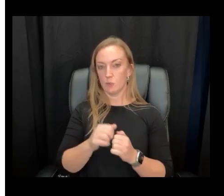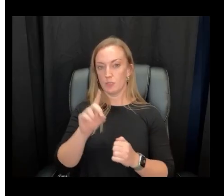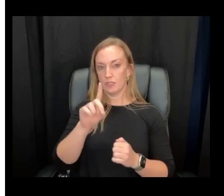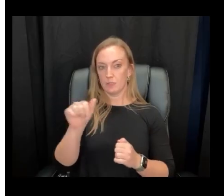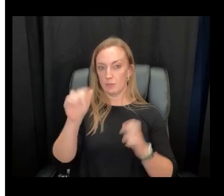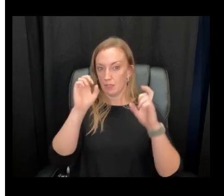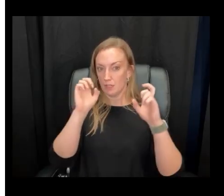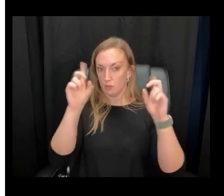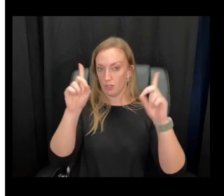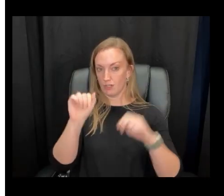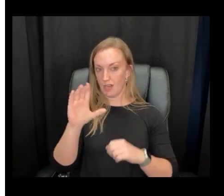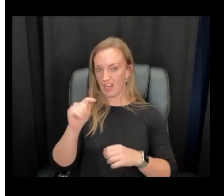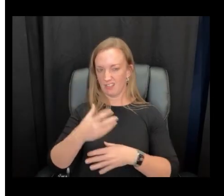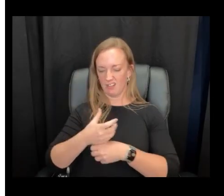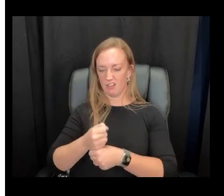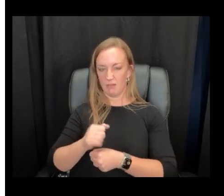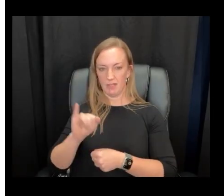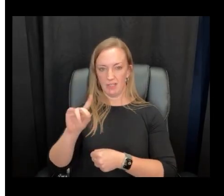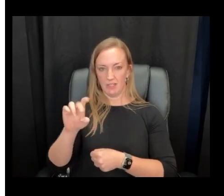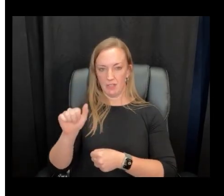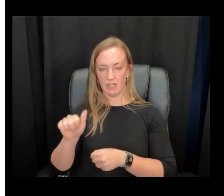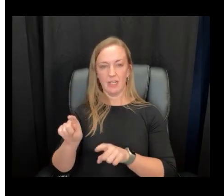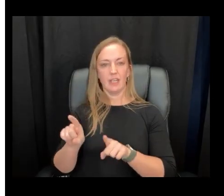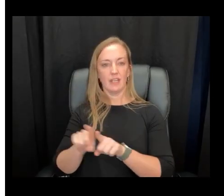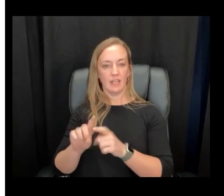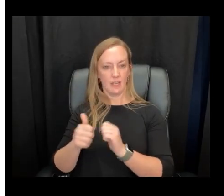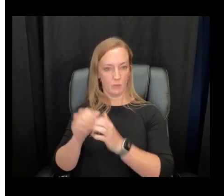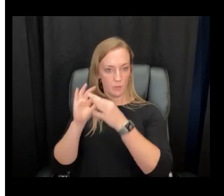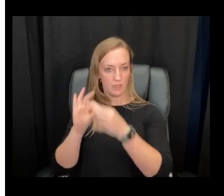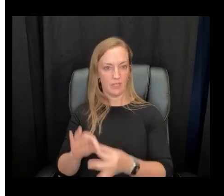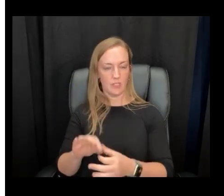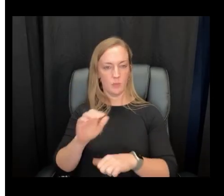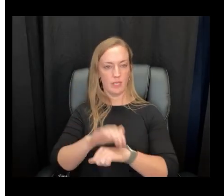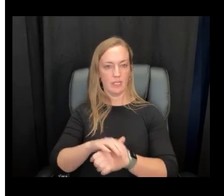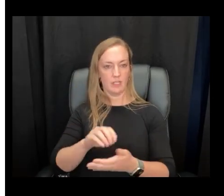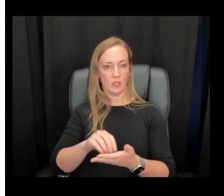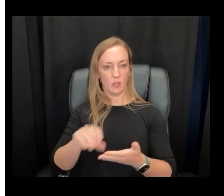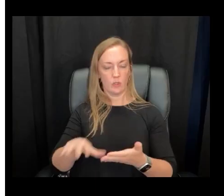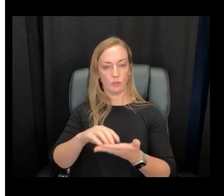with Disabilities Education Act or IDEA as they relate to English Learner students